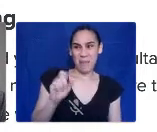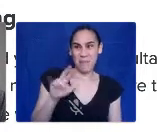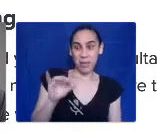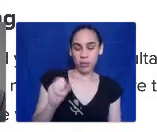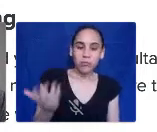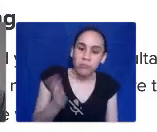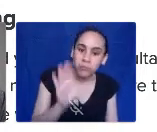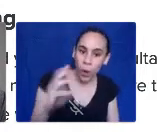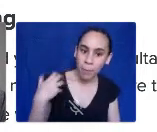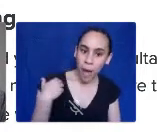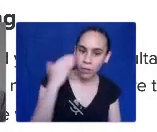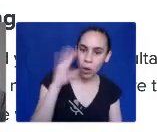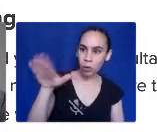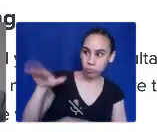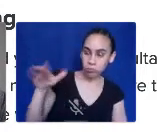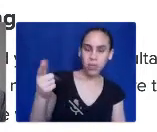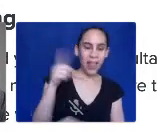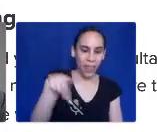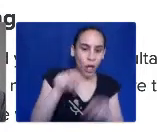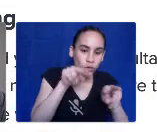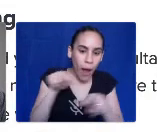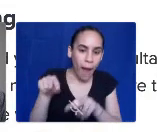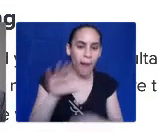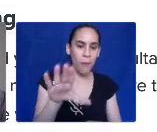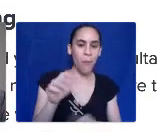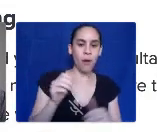performance and if you're not tracking your performance you're losing out so go ask your